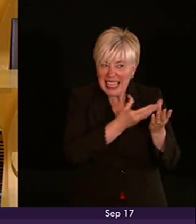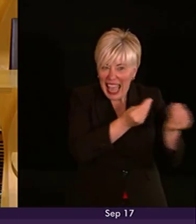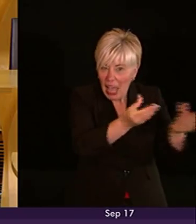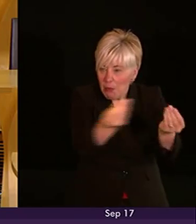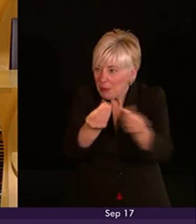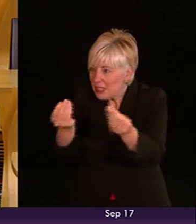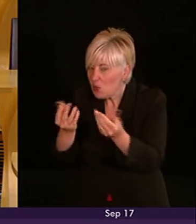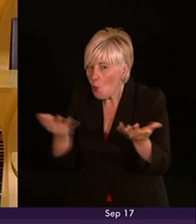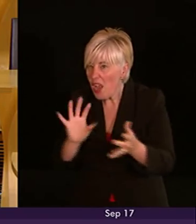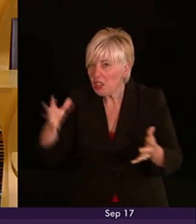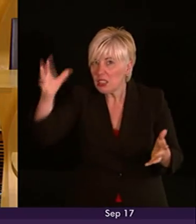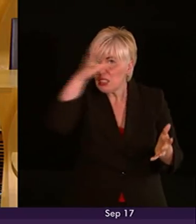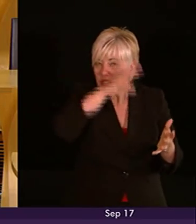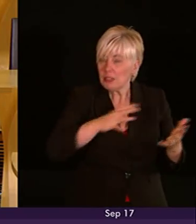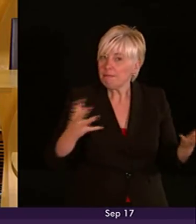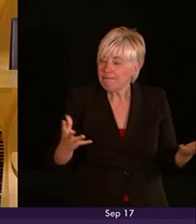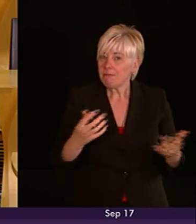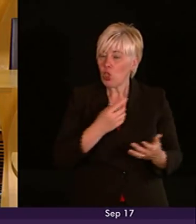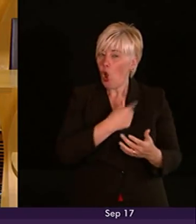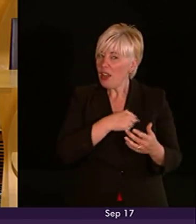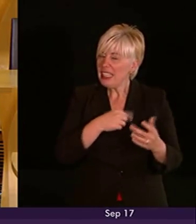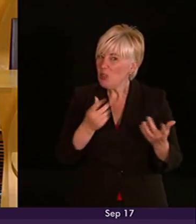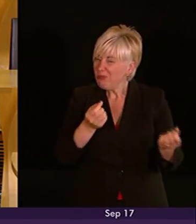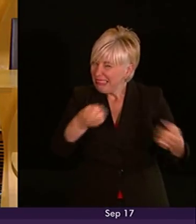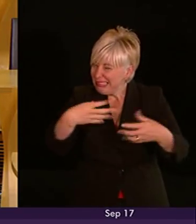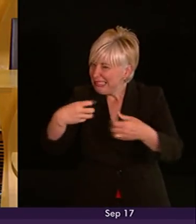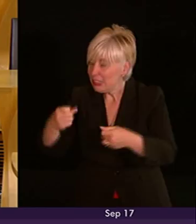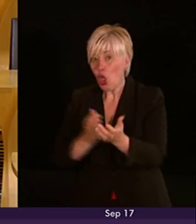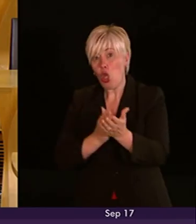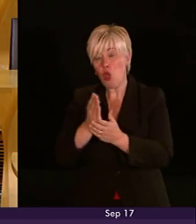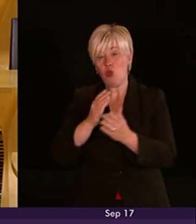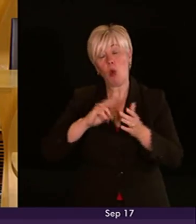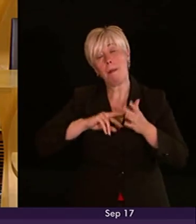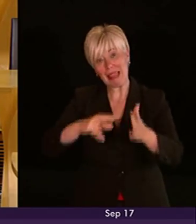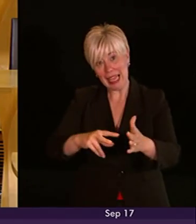how these will be addressed during the period of the plan.”